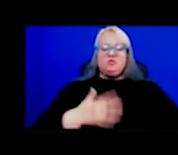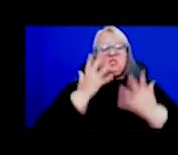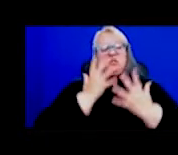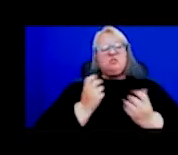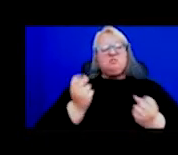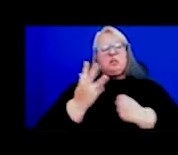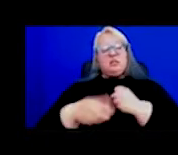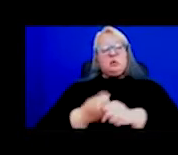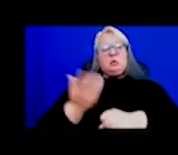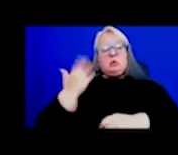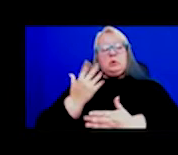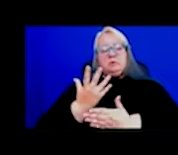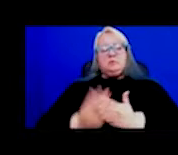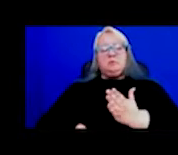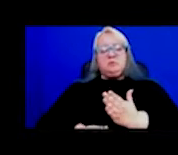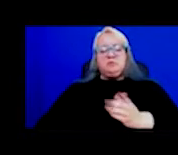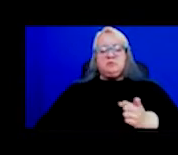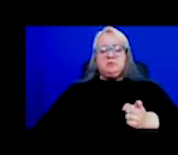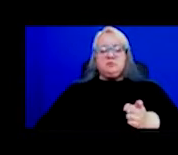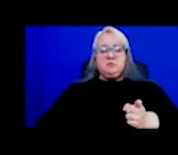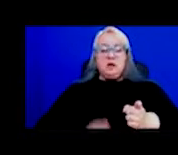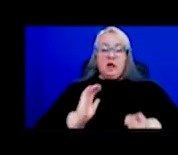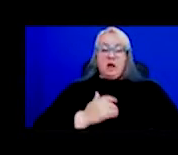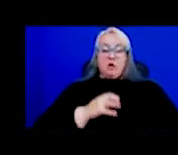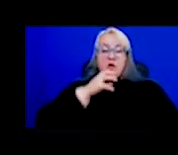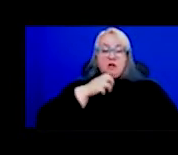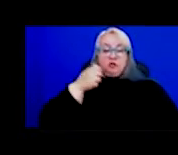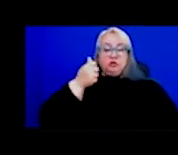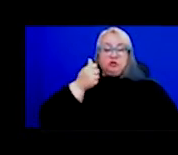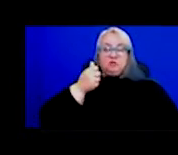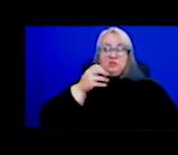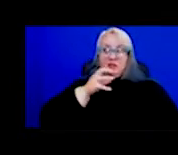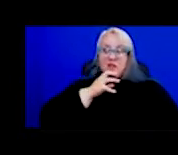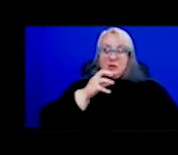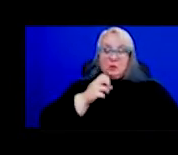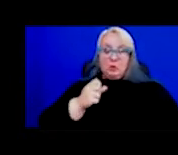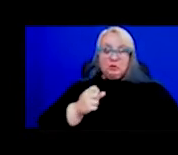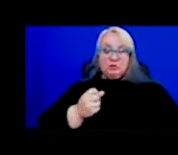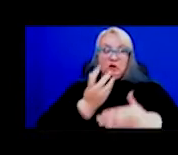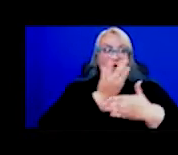as well where our elders are getting older and we're losing them and it makes me worried about